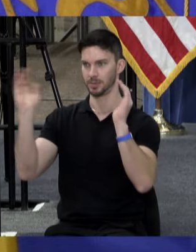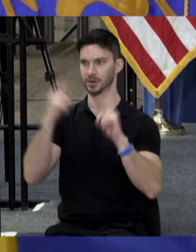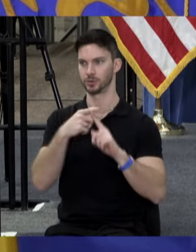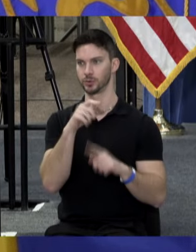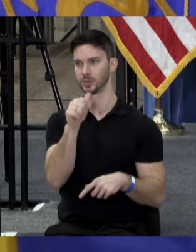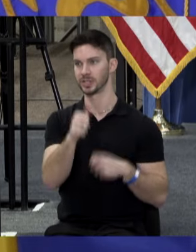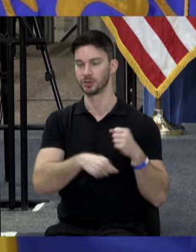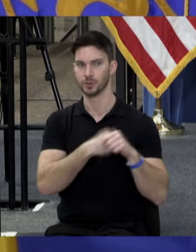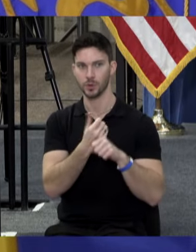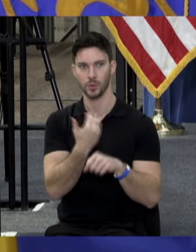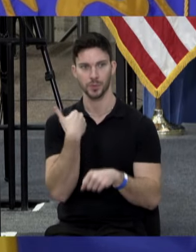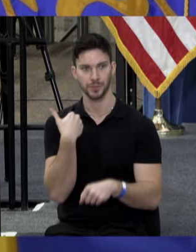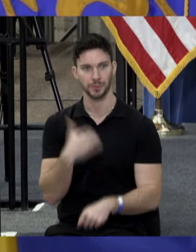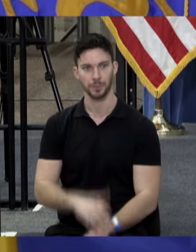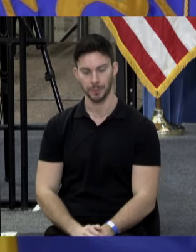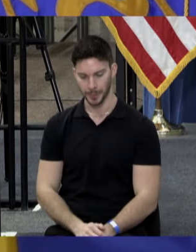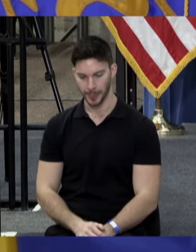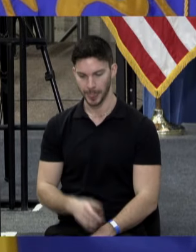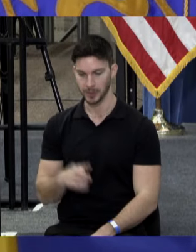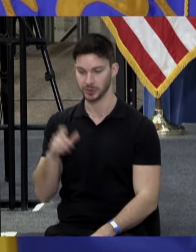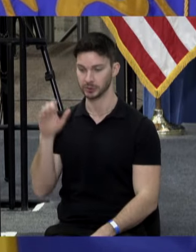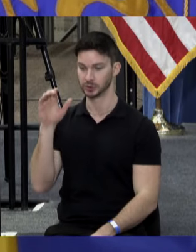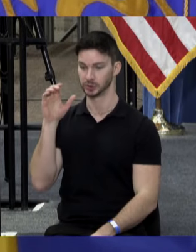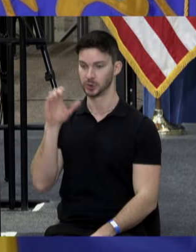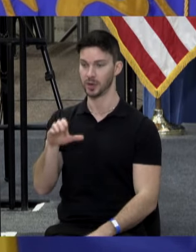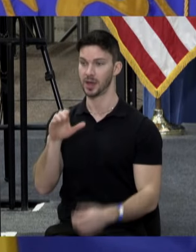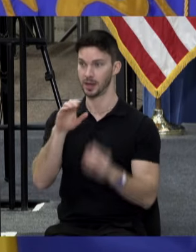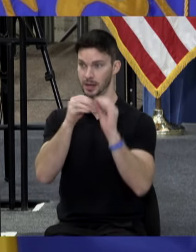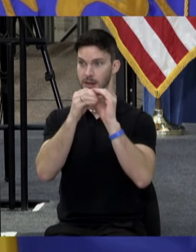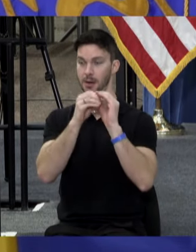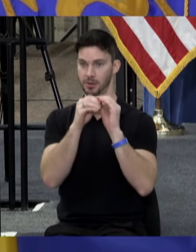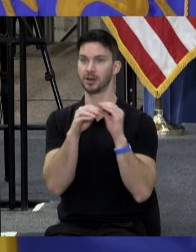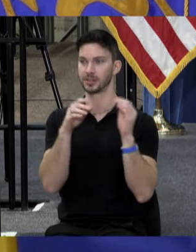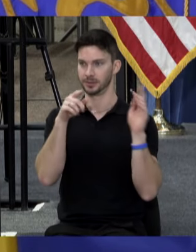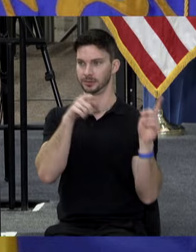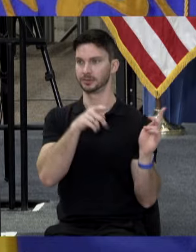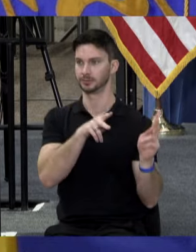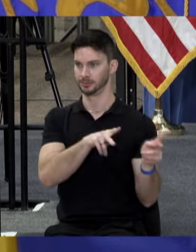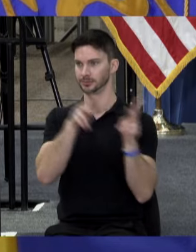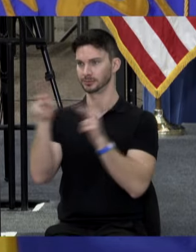This surge directly mirrors our aging population and a critical reality,